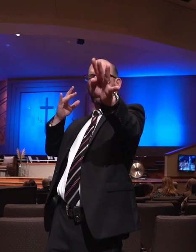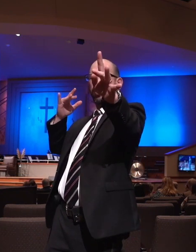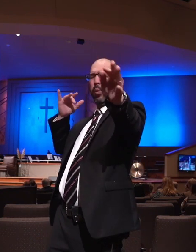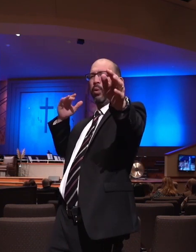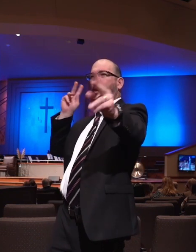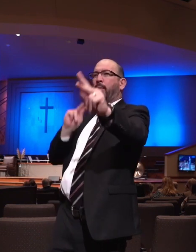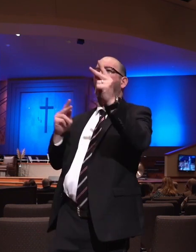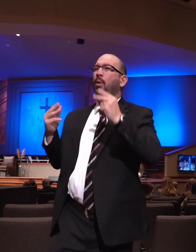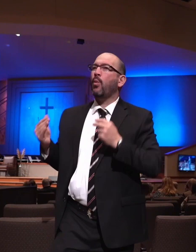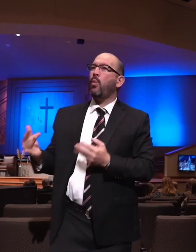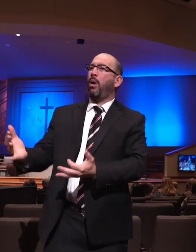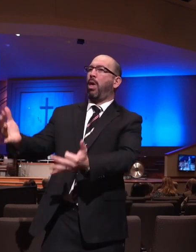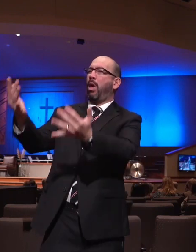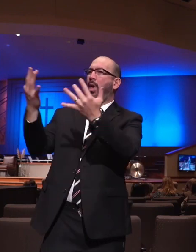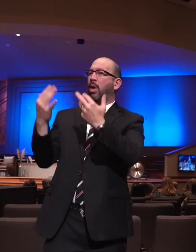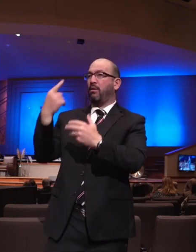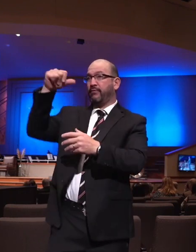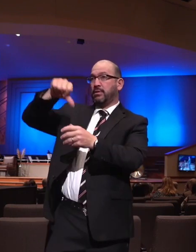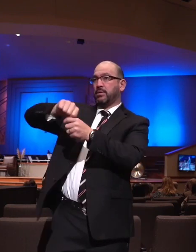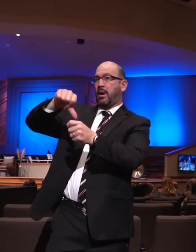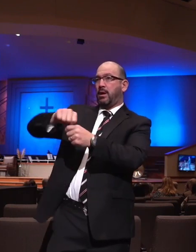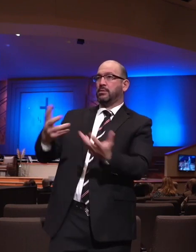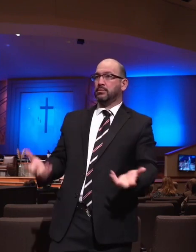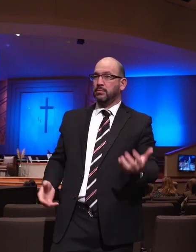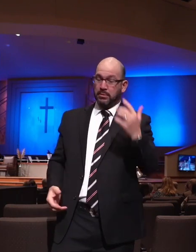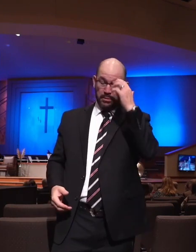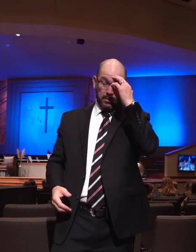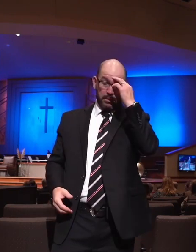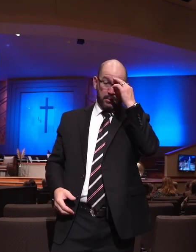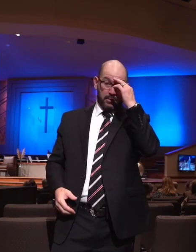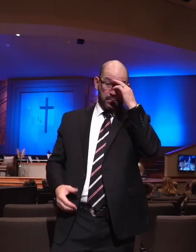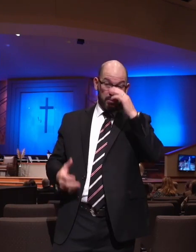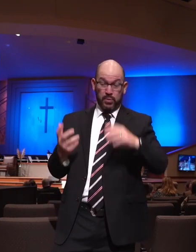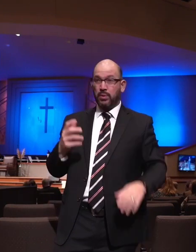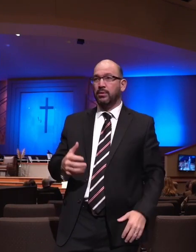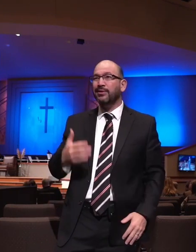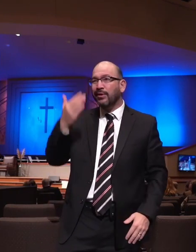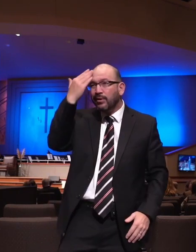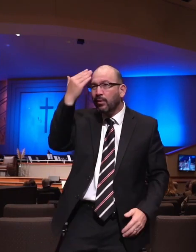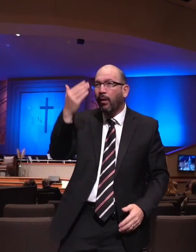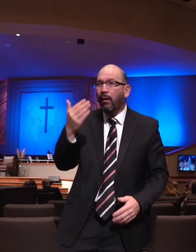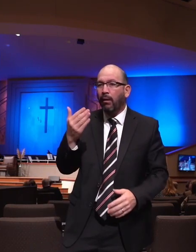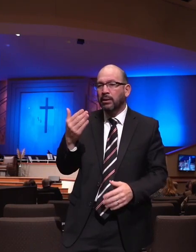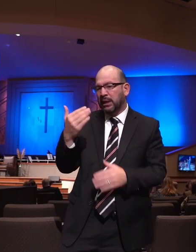and we're watching this I'm going man these people are just waiting for and they're all rationing out they just get a couple gallons and most of them is